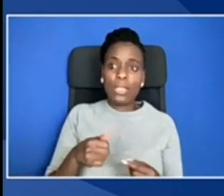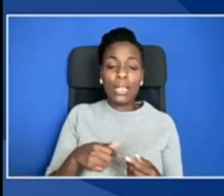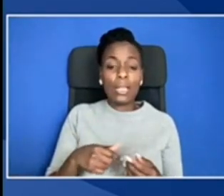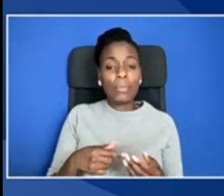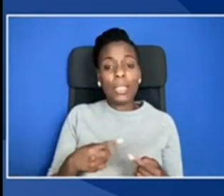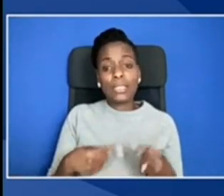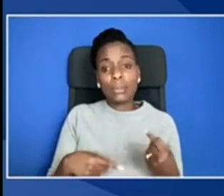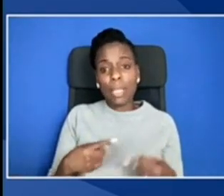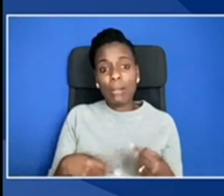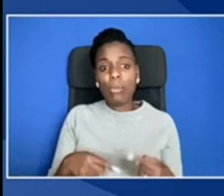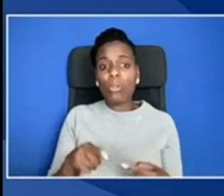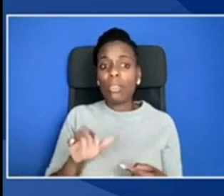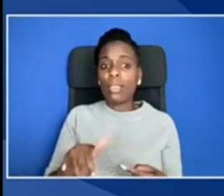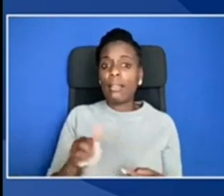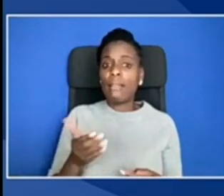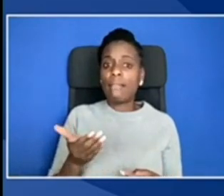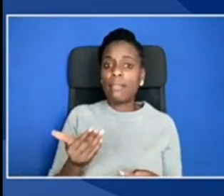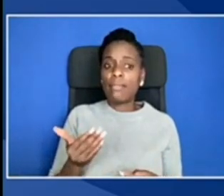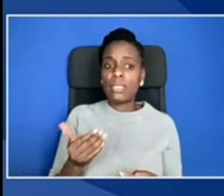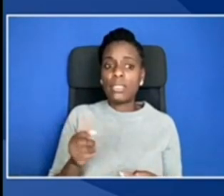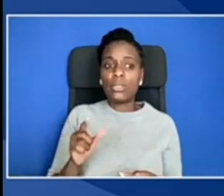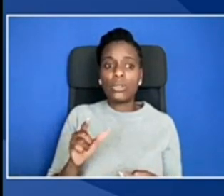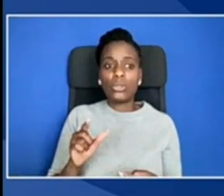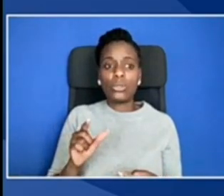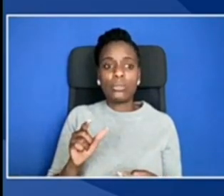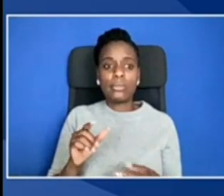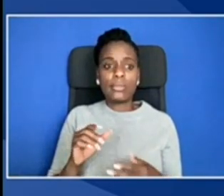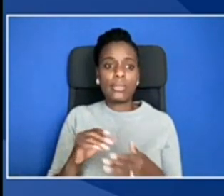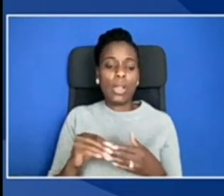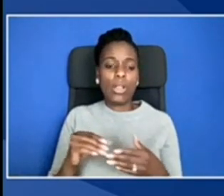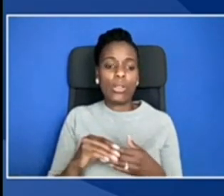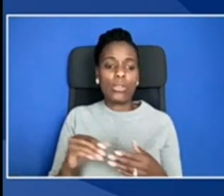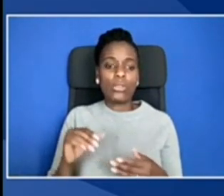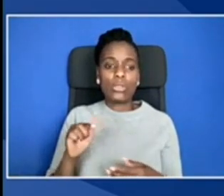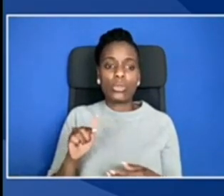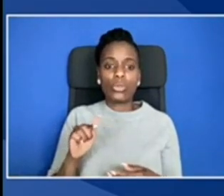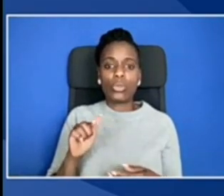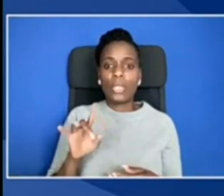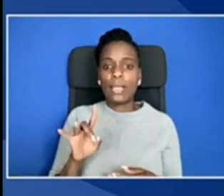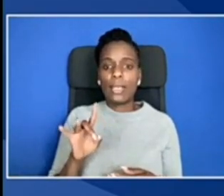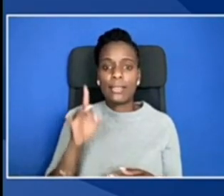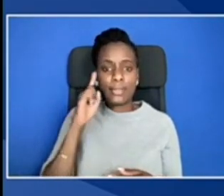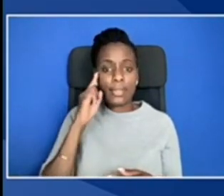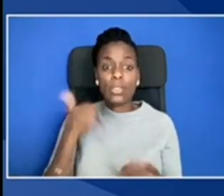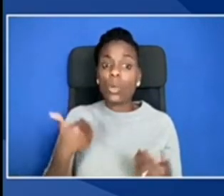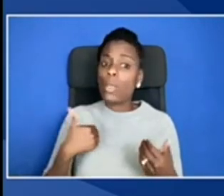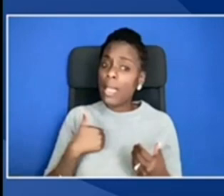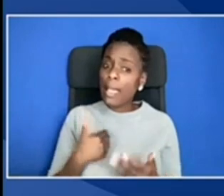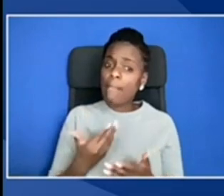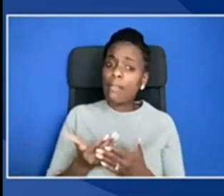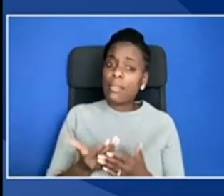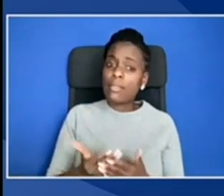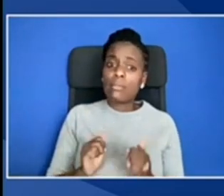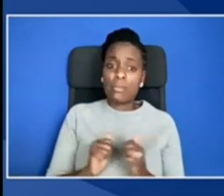So I just think a part of this, too, is for the Department to understand that we have evidence of how you defined material